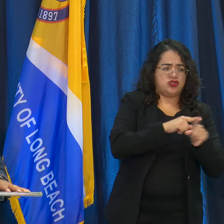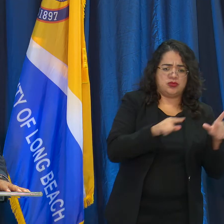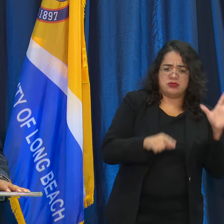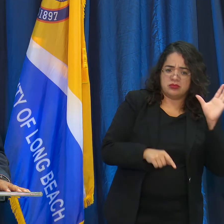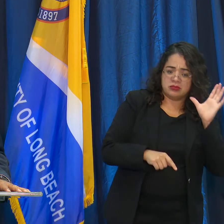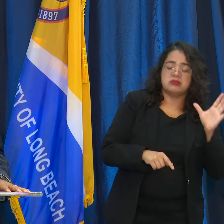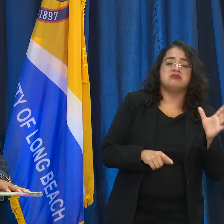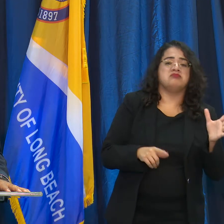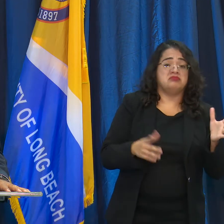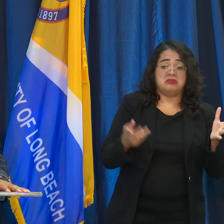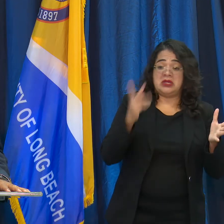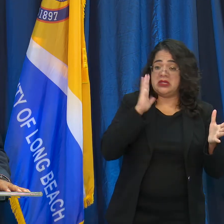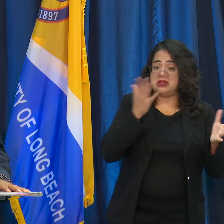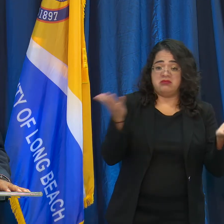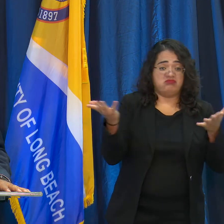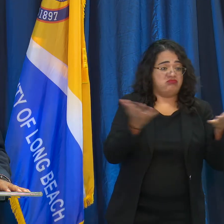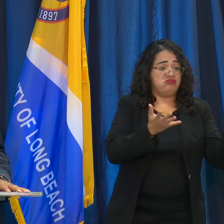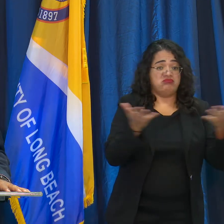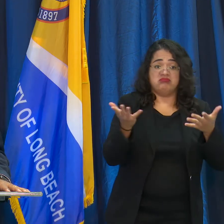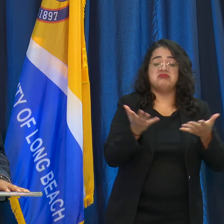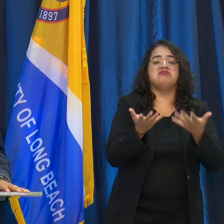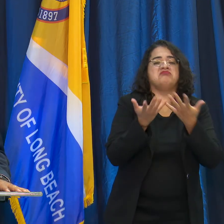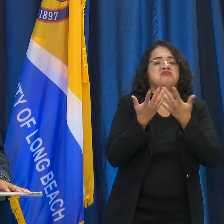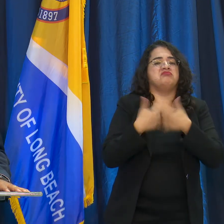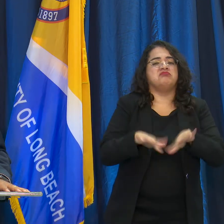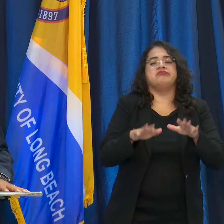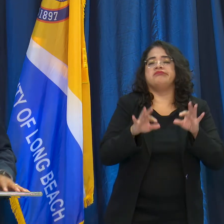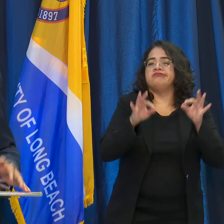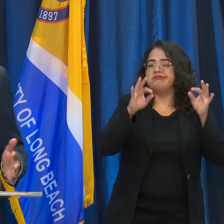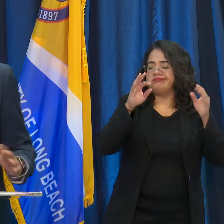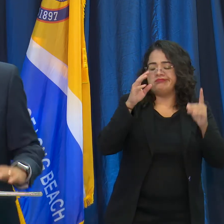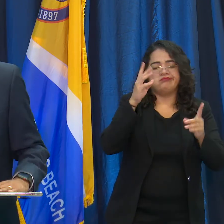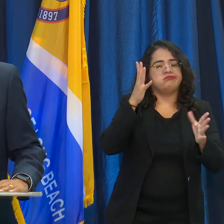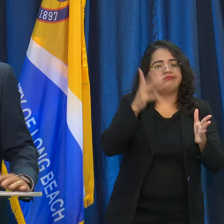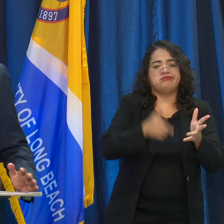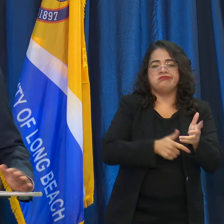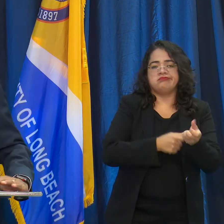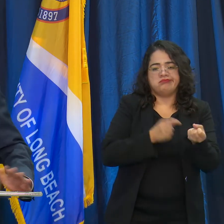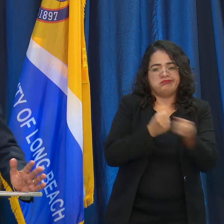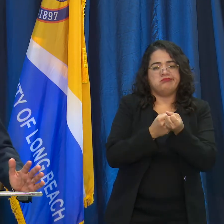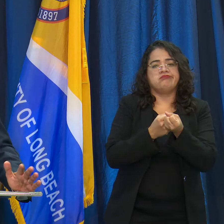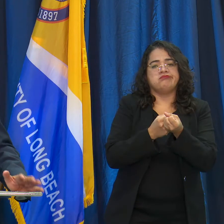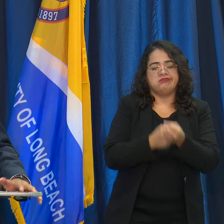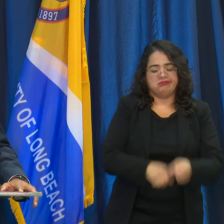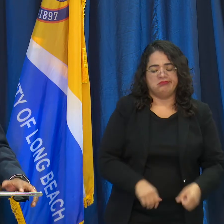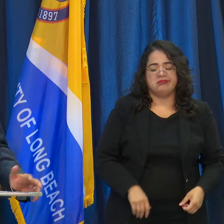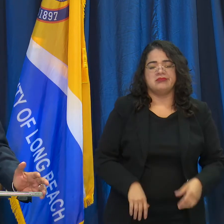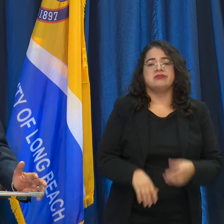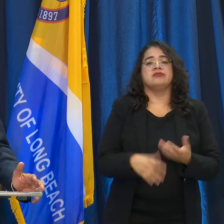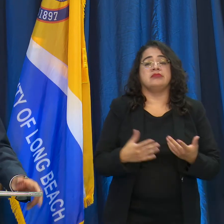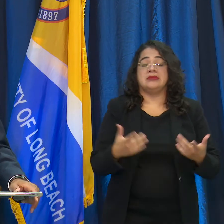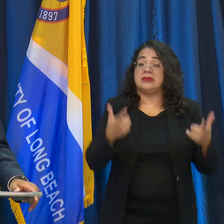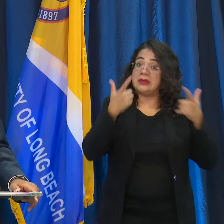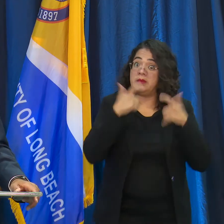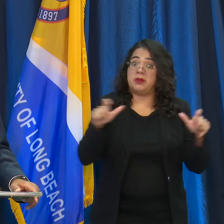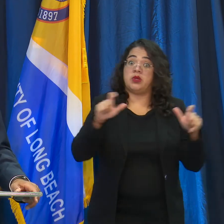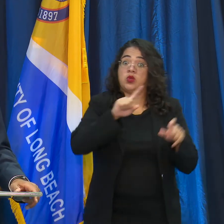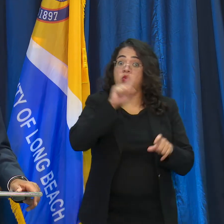the school district in any way as they transition to this time. There probably is no bigger question for us than how we get